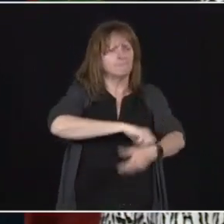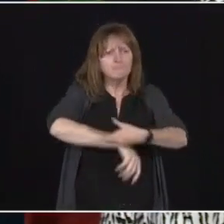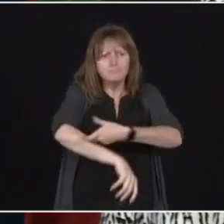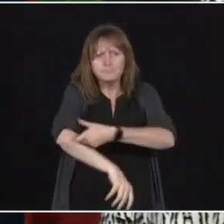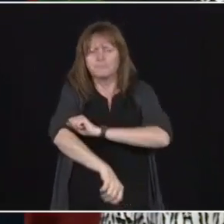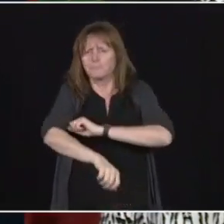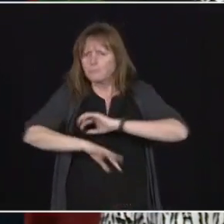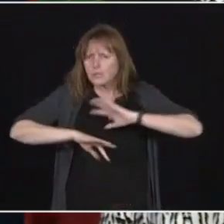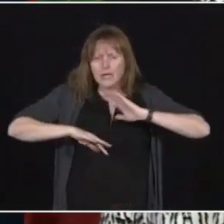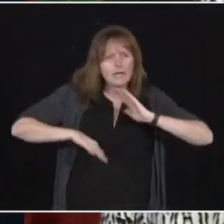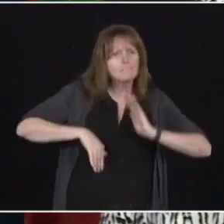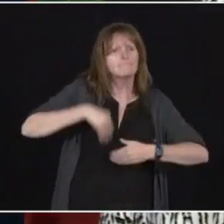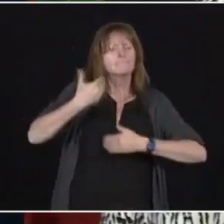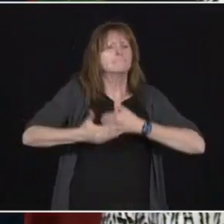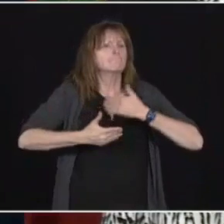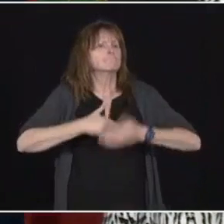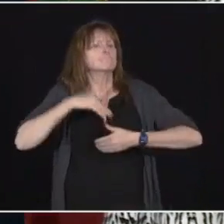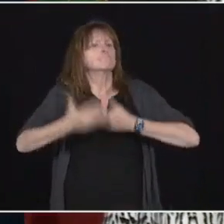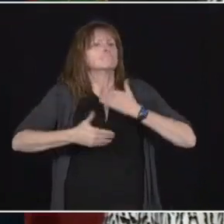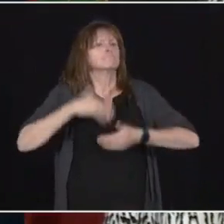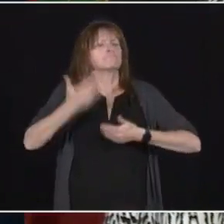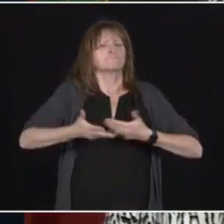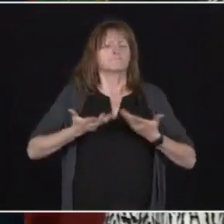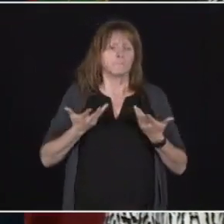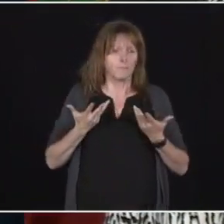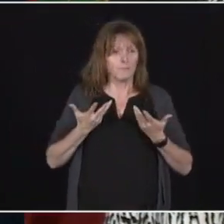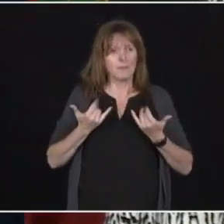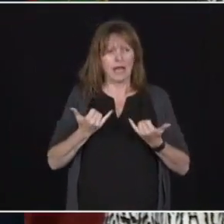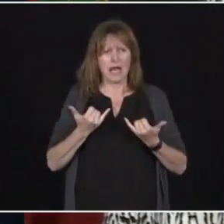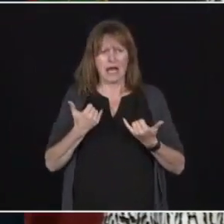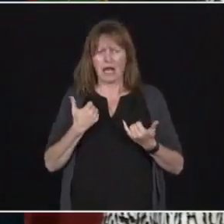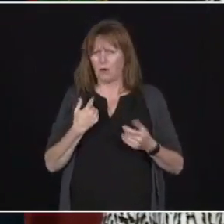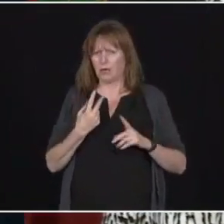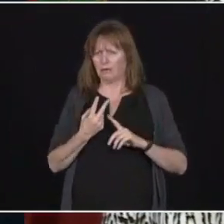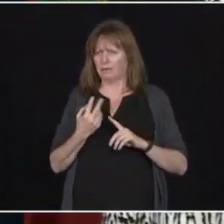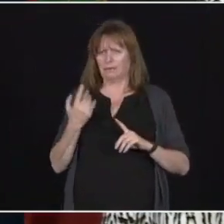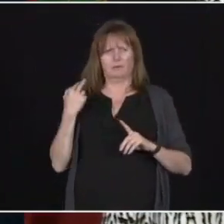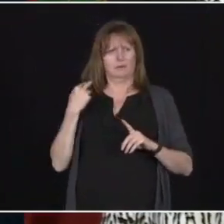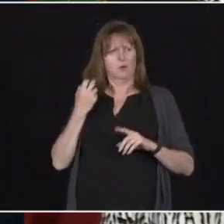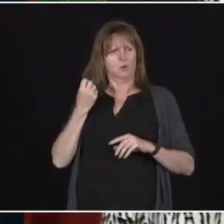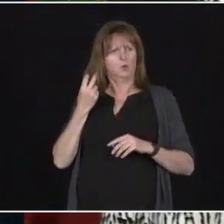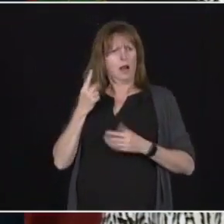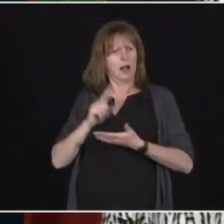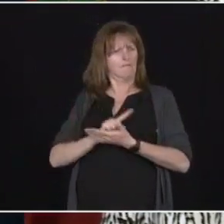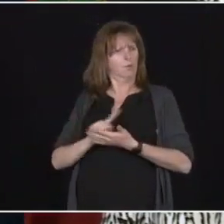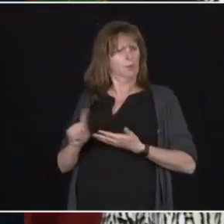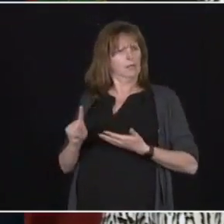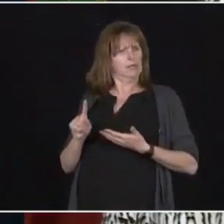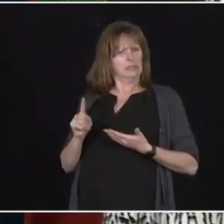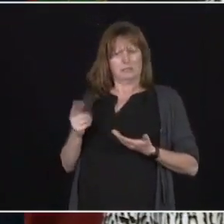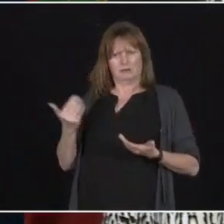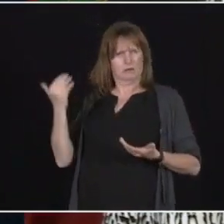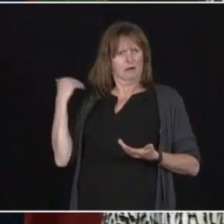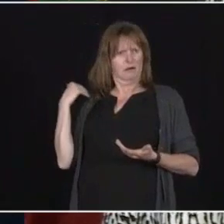the same time that we did. Everybody has ramped out their programs. Are we in better shape than we were 12 weeks ago?